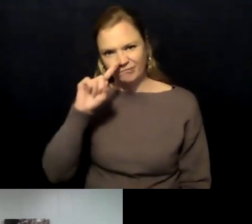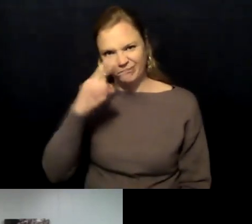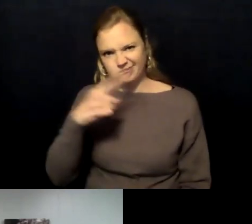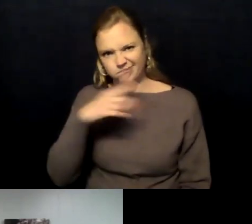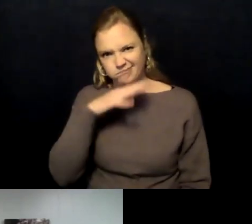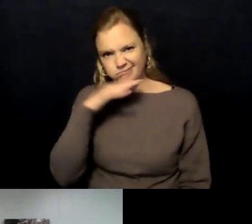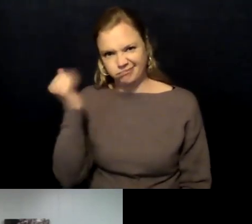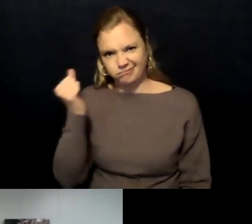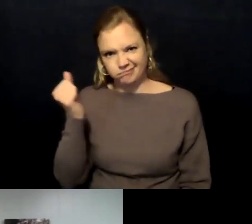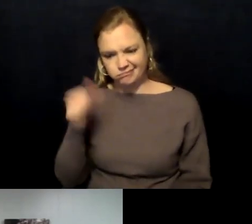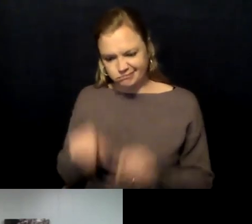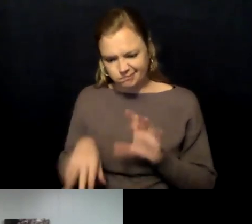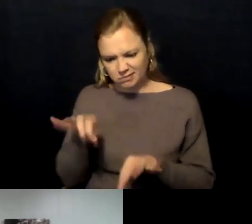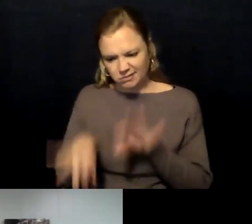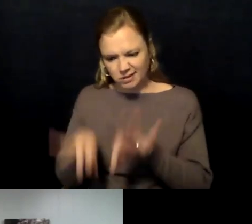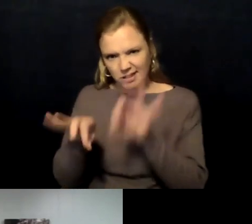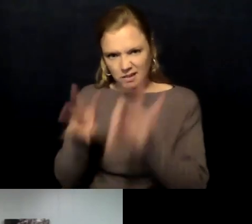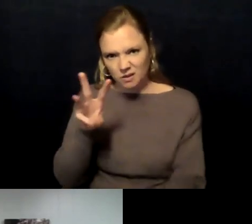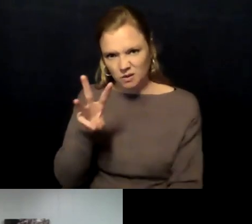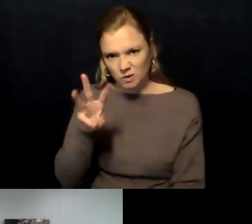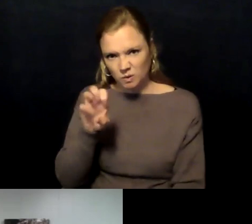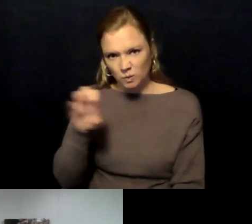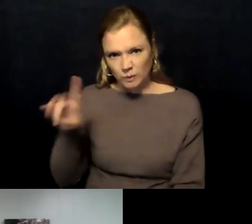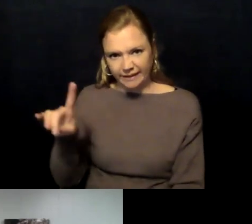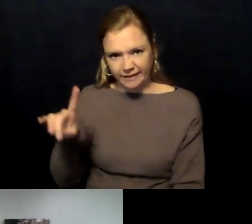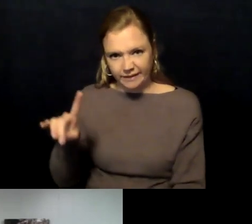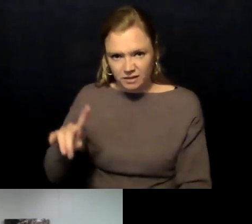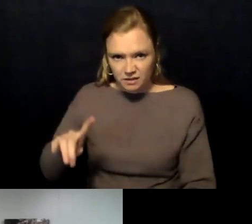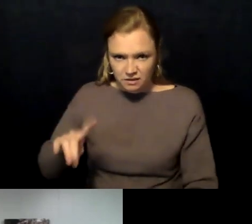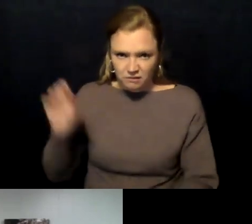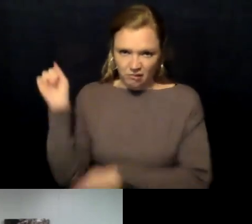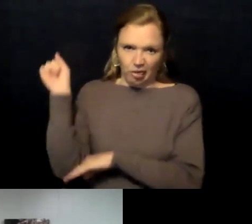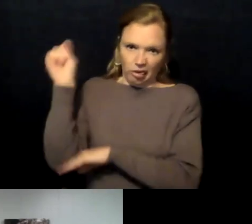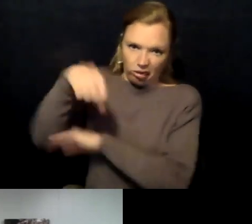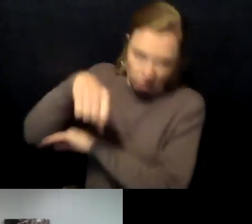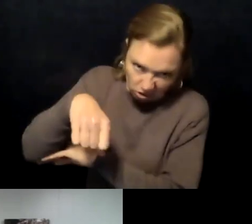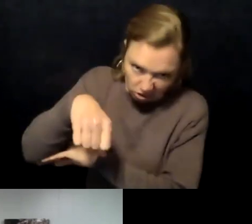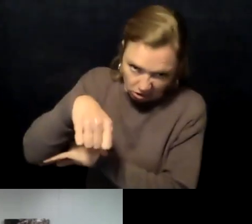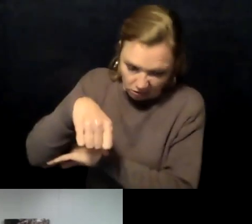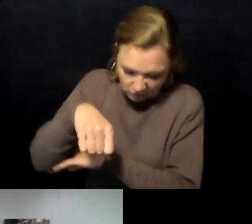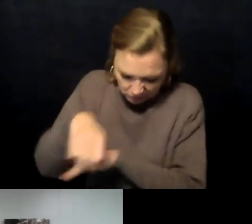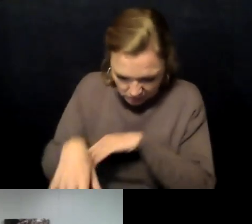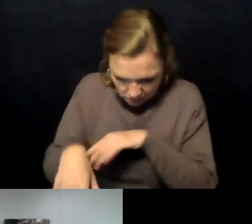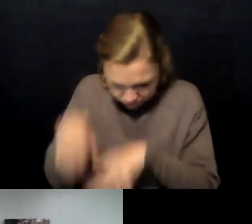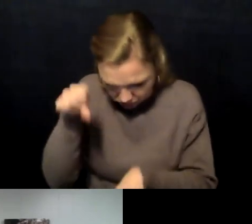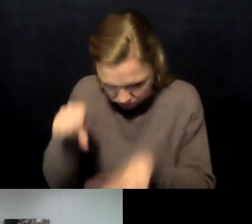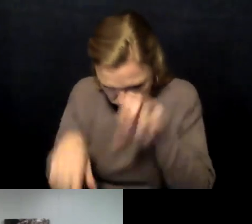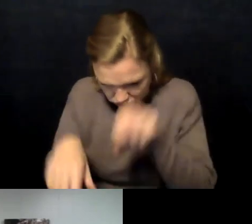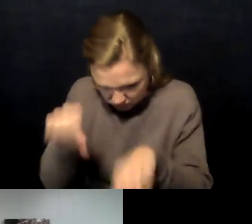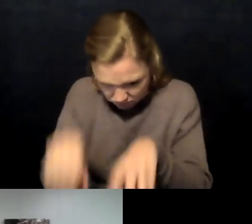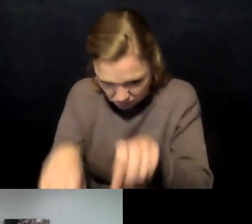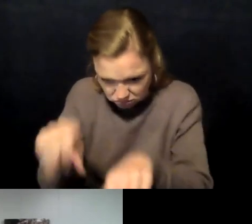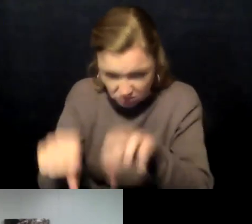is not fun- I mean it's back breaking, it's just not the most pleasurable thing that you